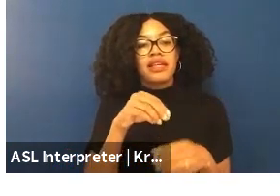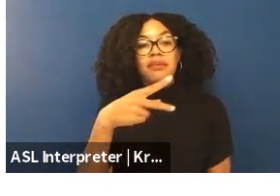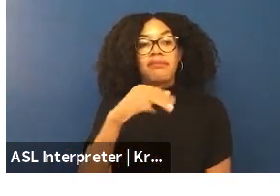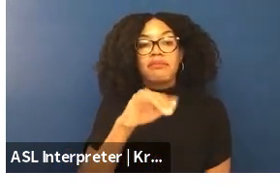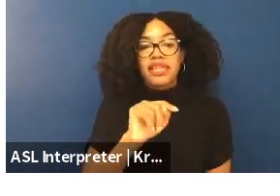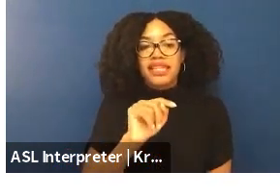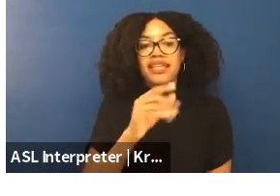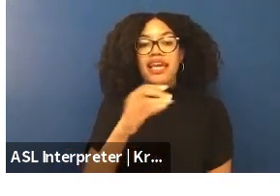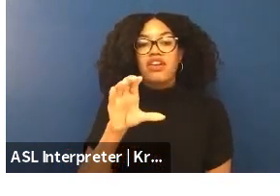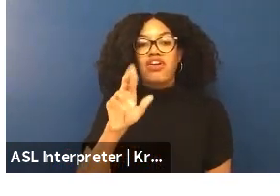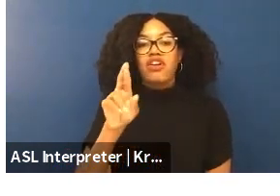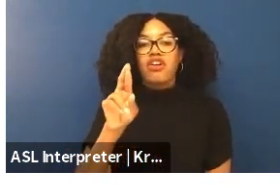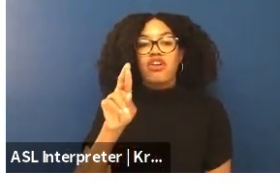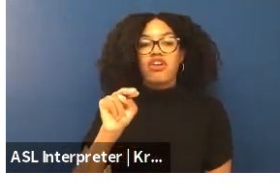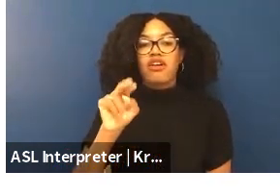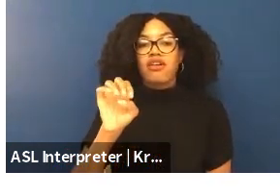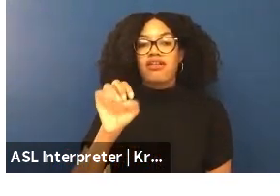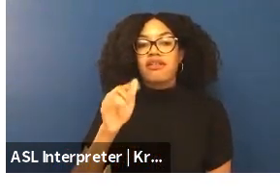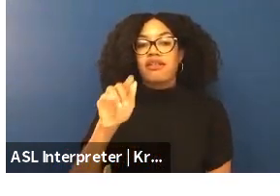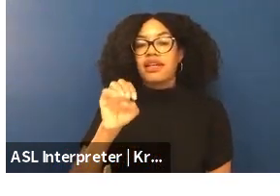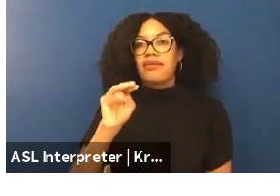Thank you and welcome. [Heidi]